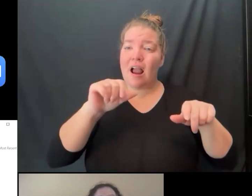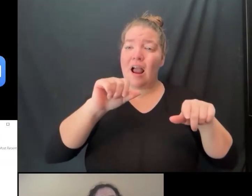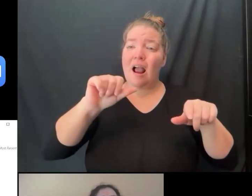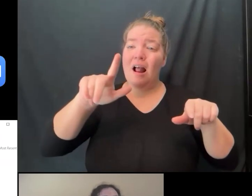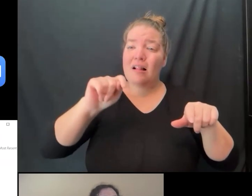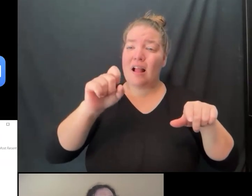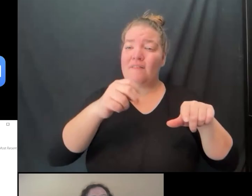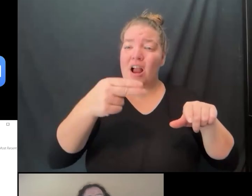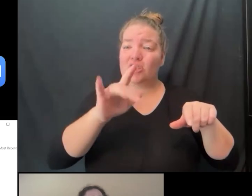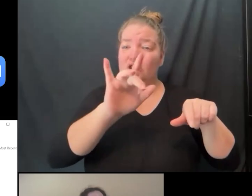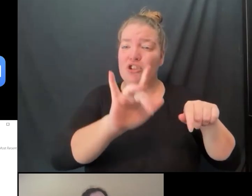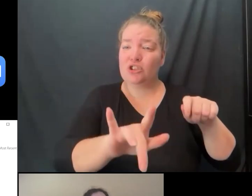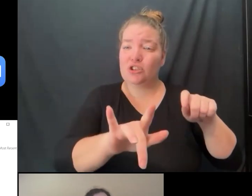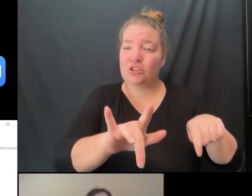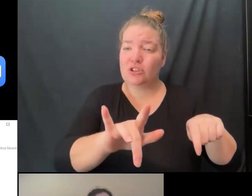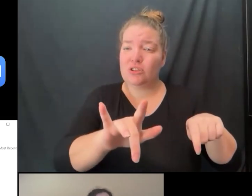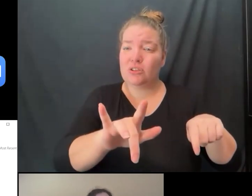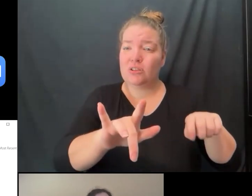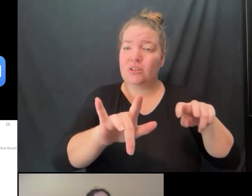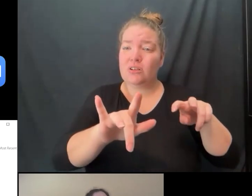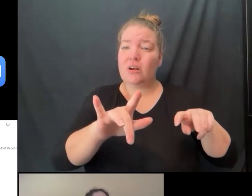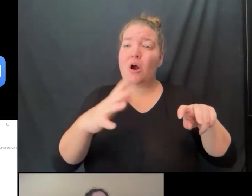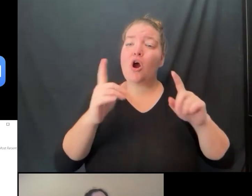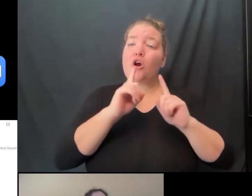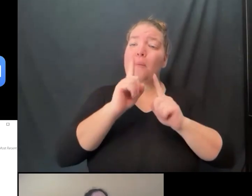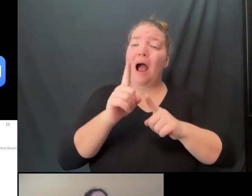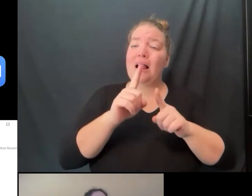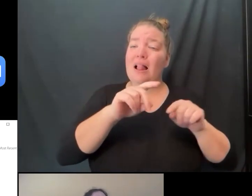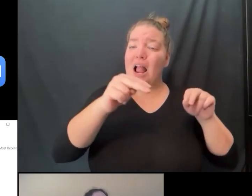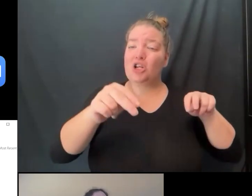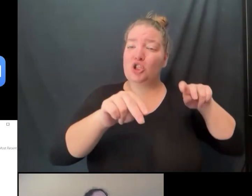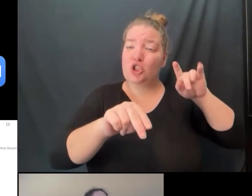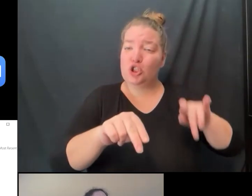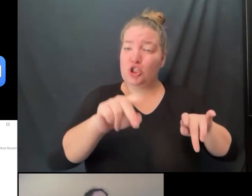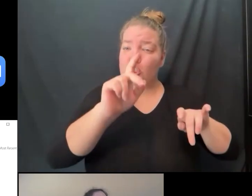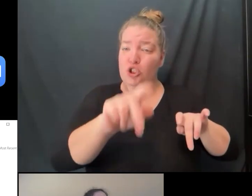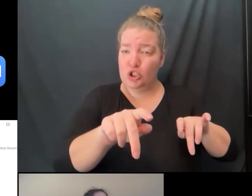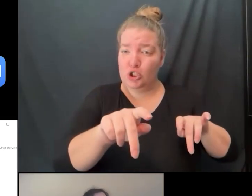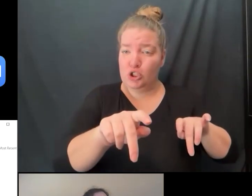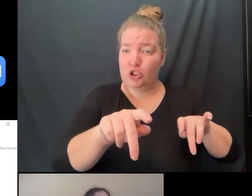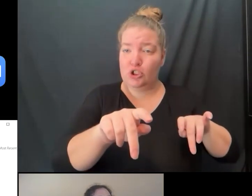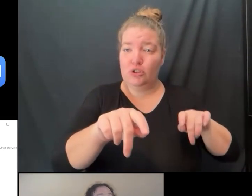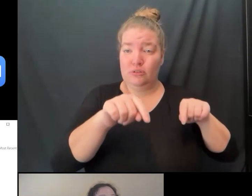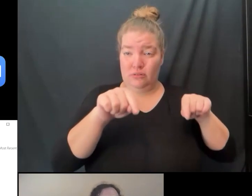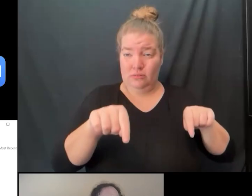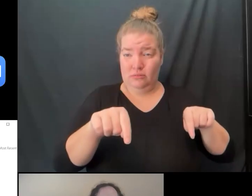Now if you have questions about the topic, then we use the Q&A window for that,